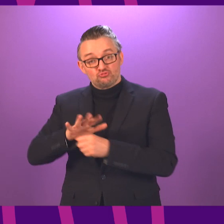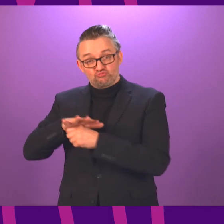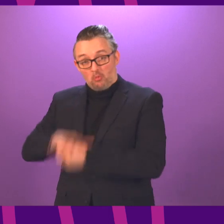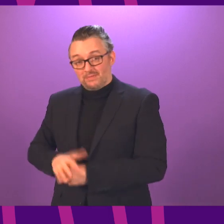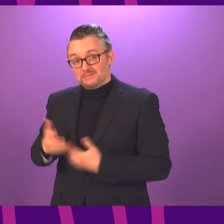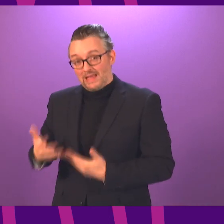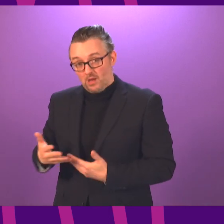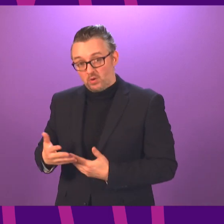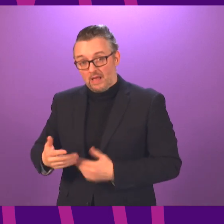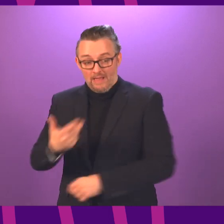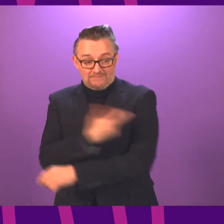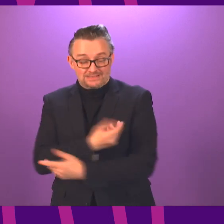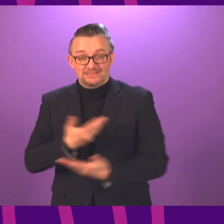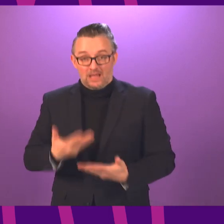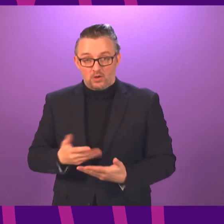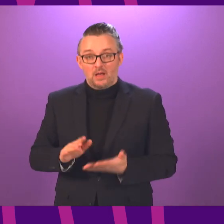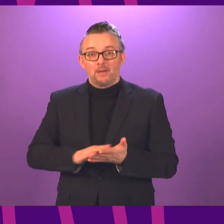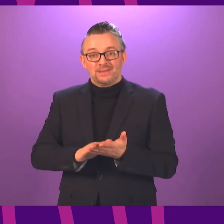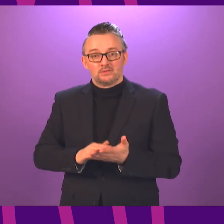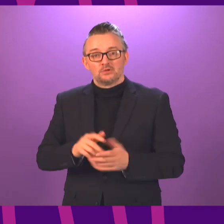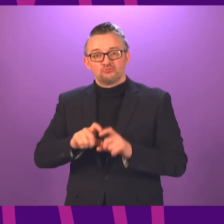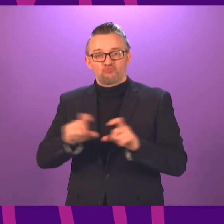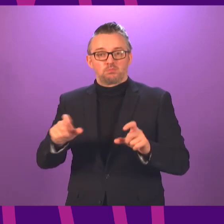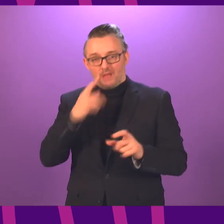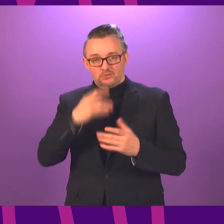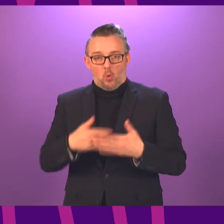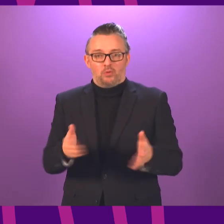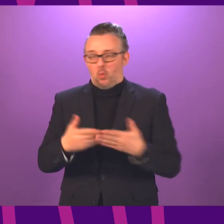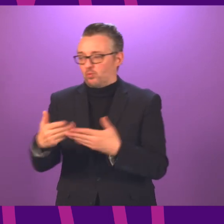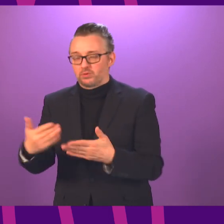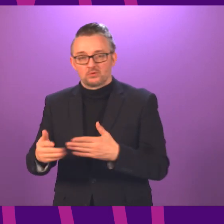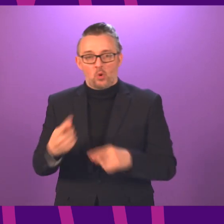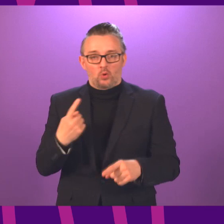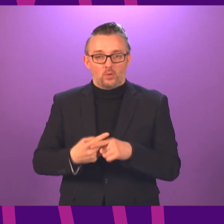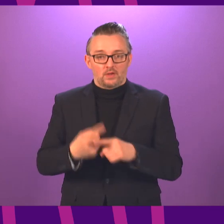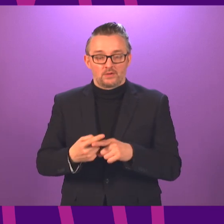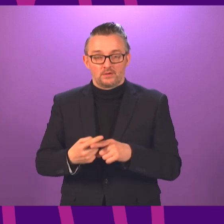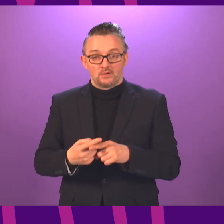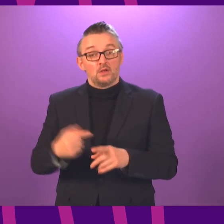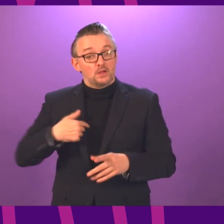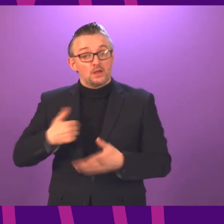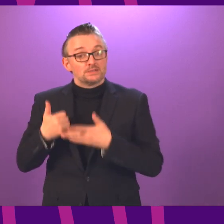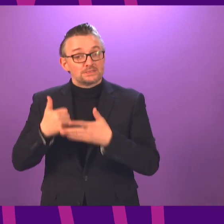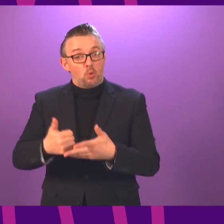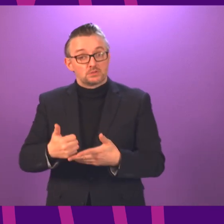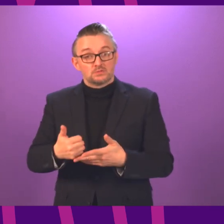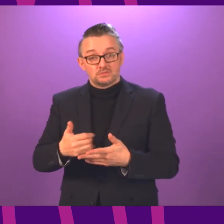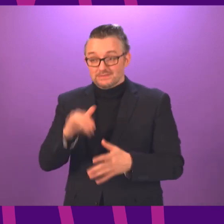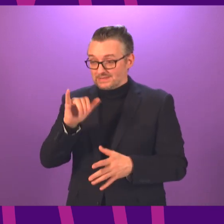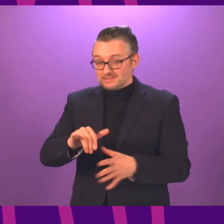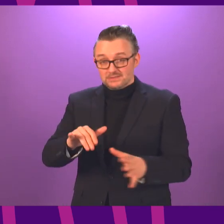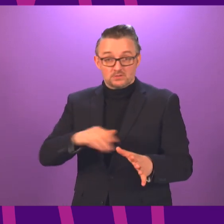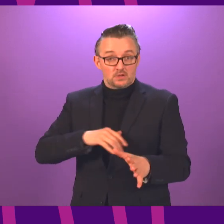we will get businesses open and trading properly. I know that most businesses would say that